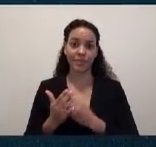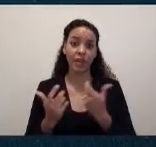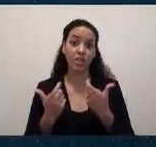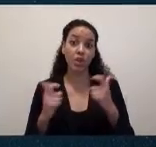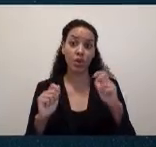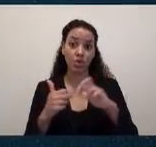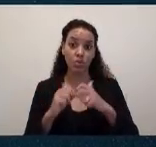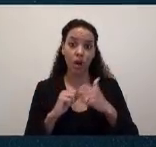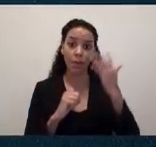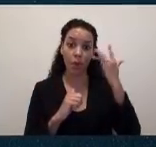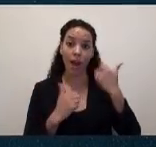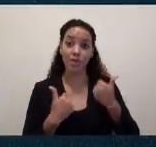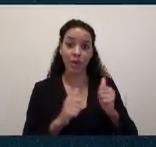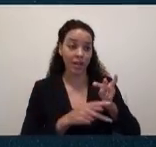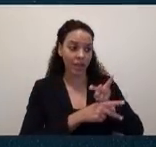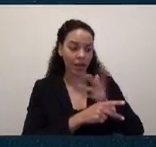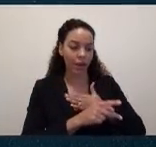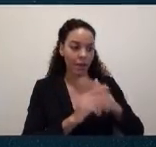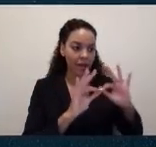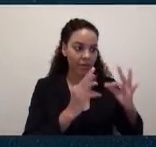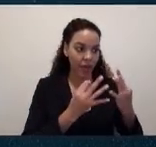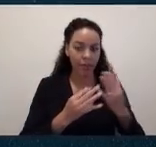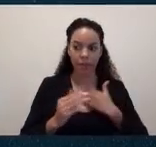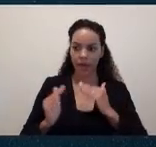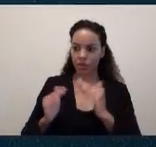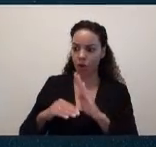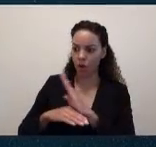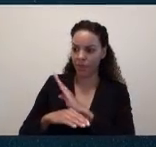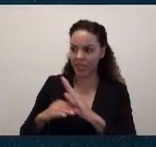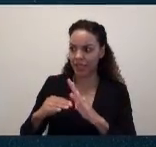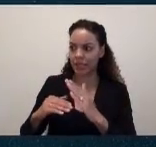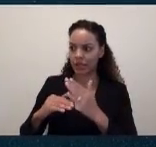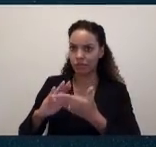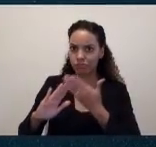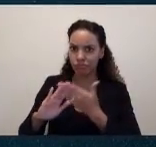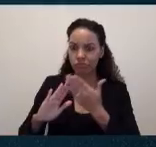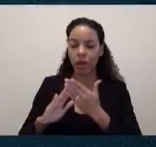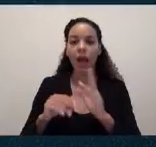and keep my small business afloat. I'm using the temporary expanded child tax credit